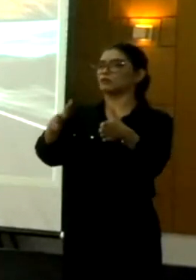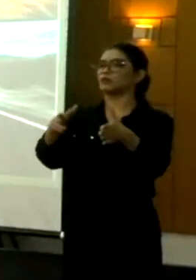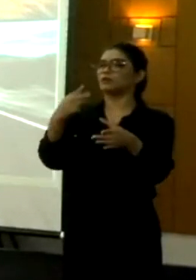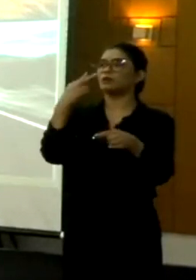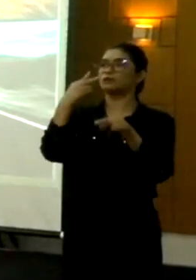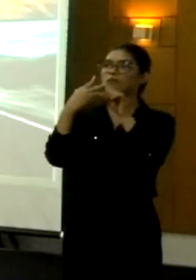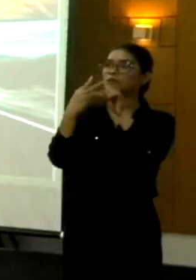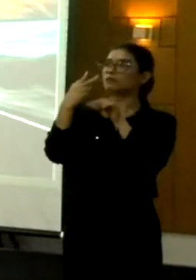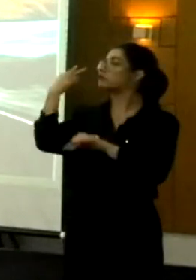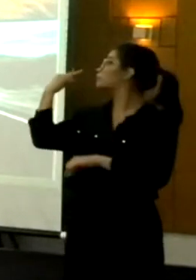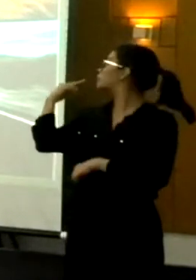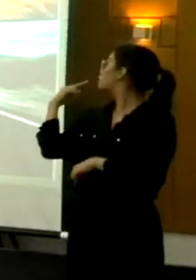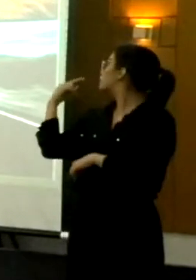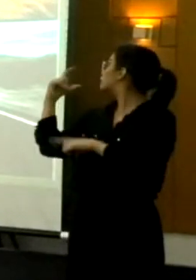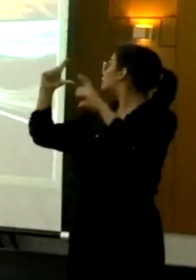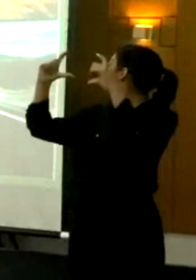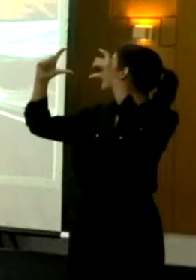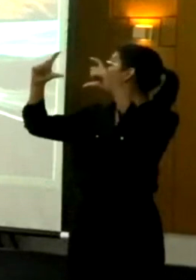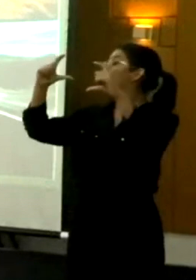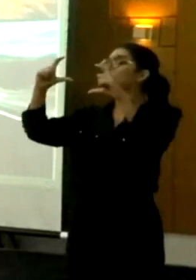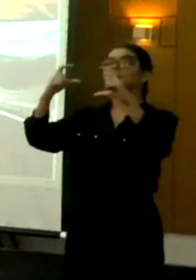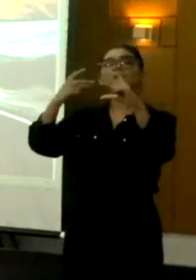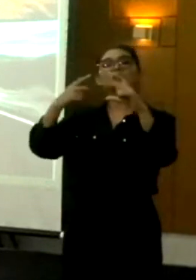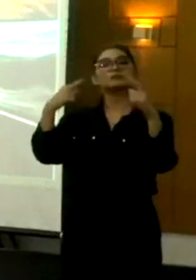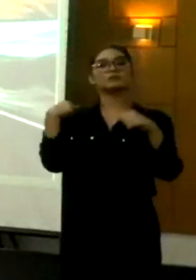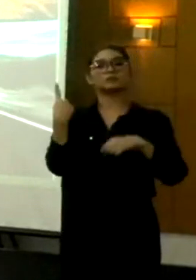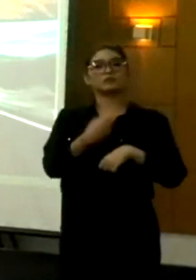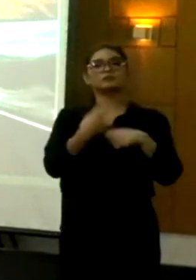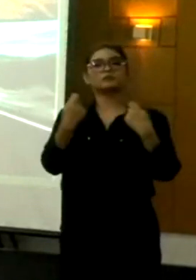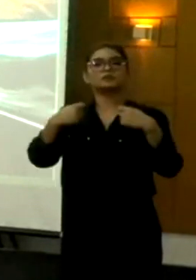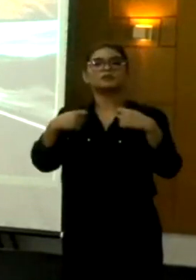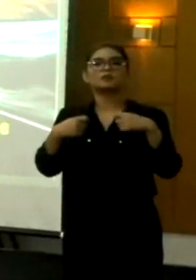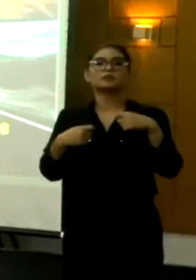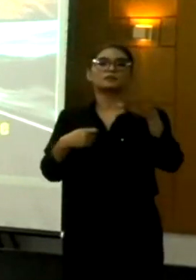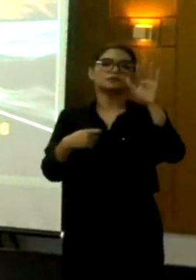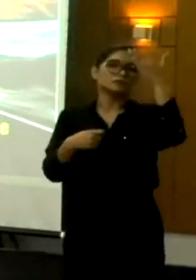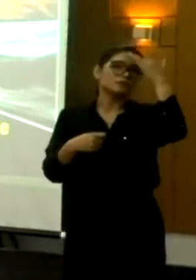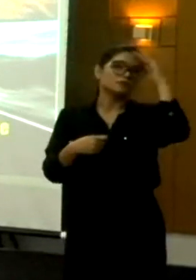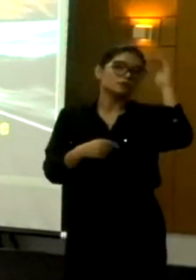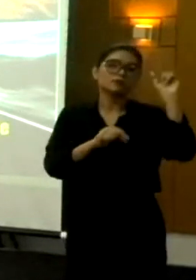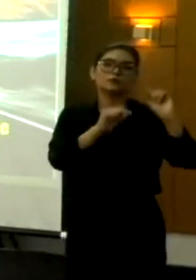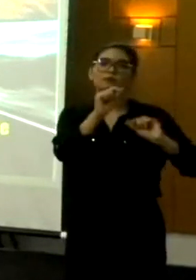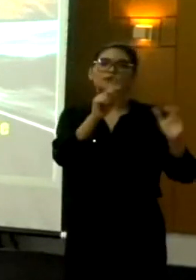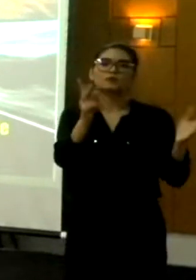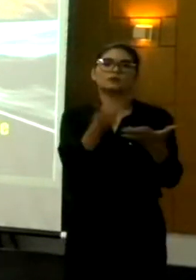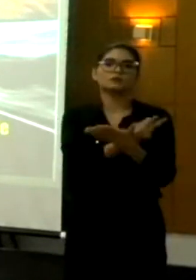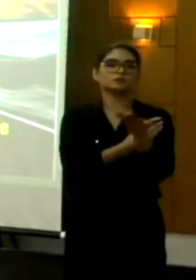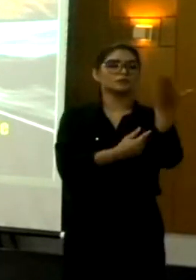learn lessons from past adversities and for the future we need to plan